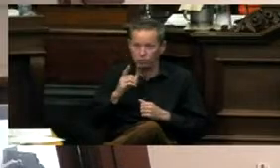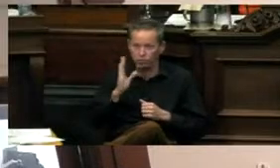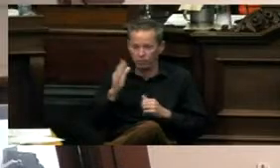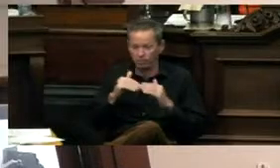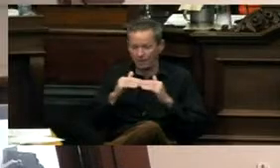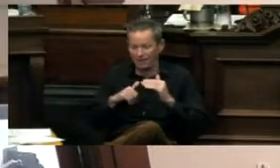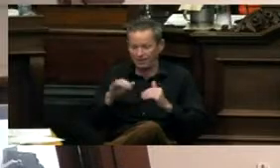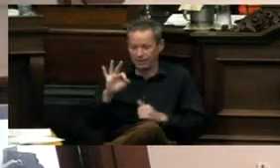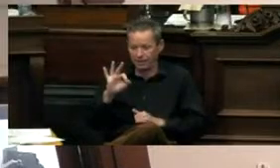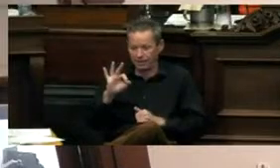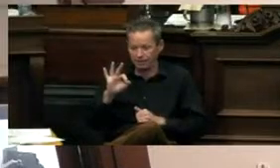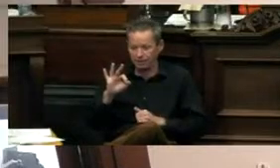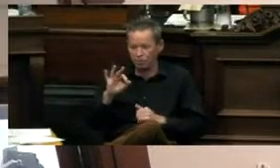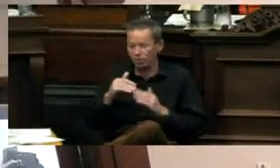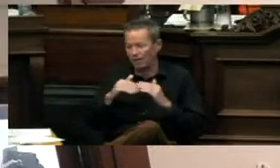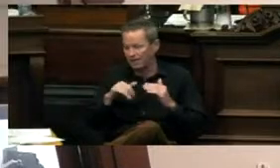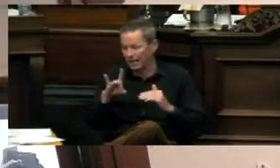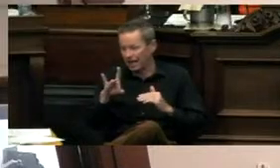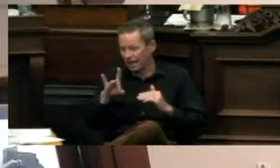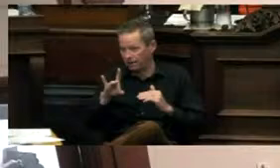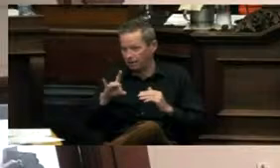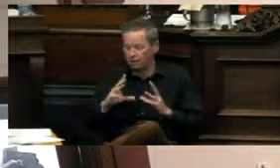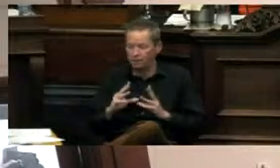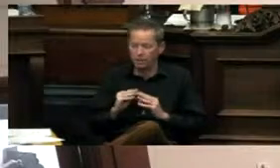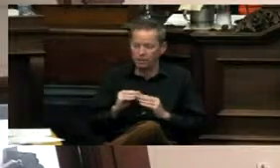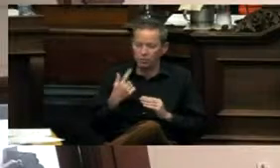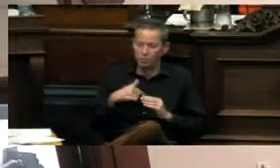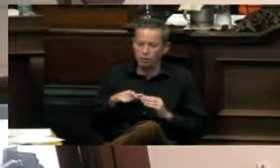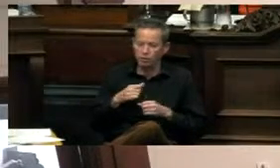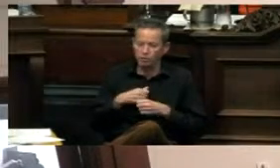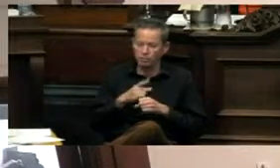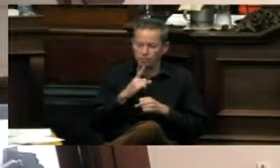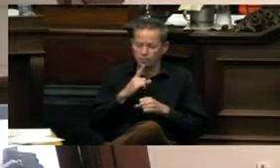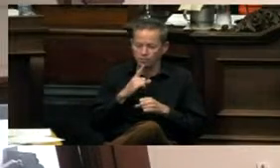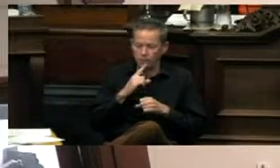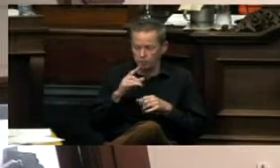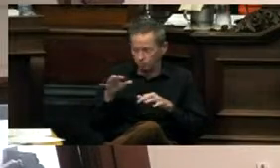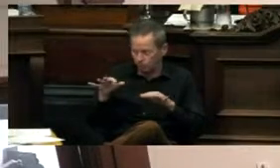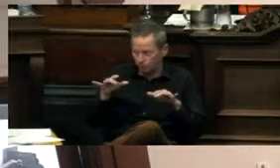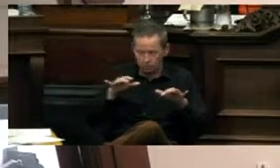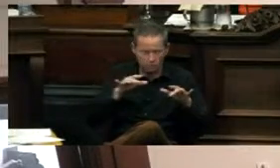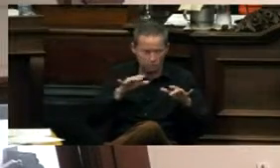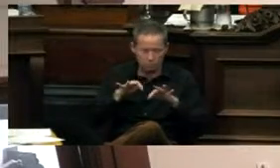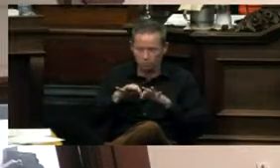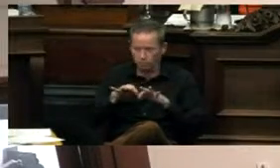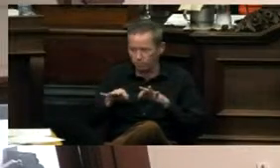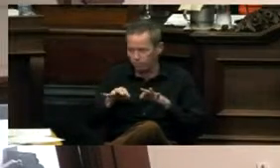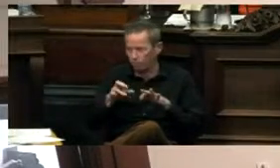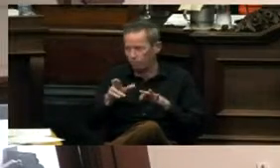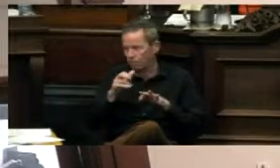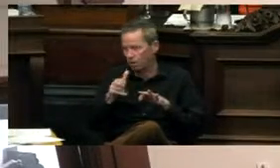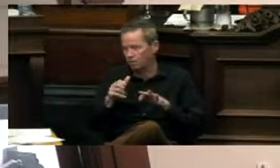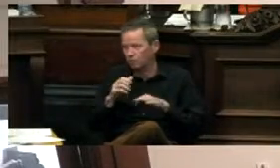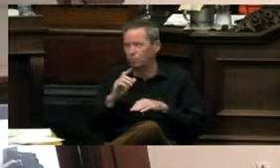mean, we really don't want to have less than nine council members at a meeting. So I suppose the reason is if we know